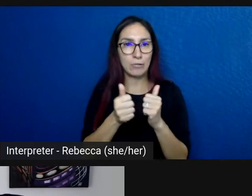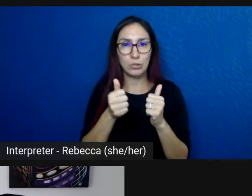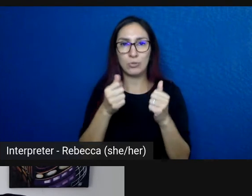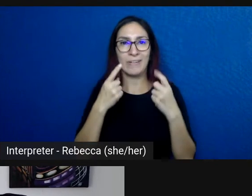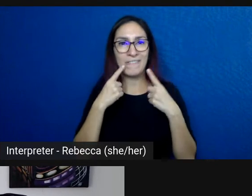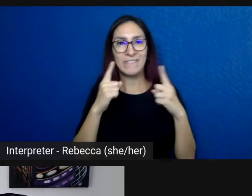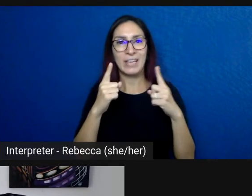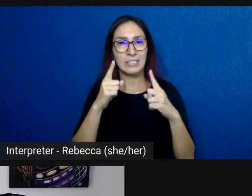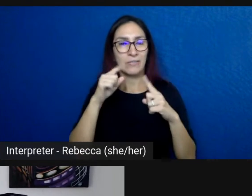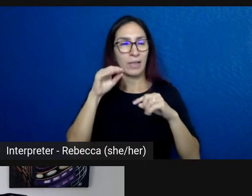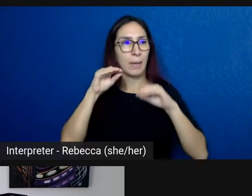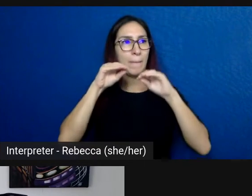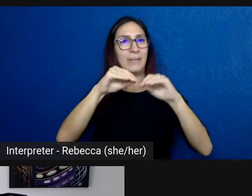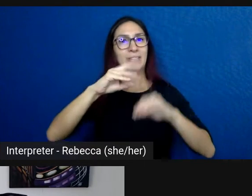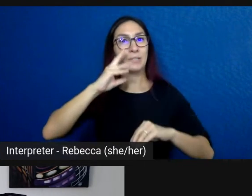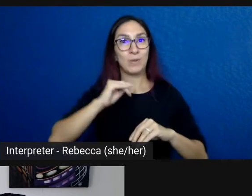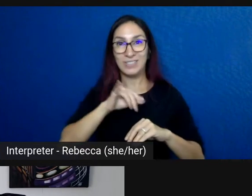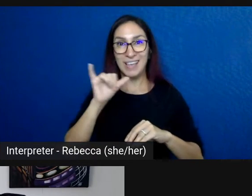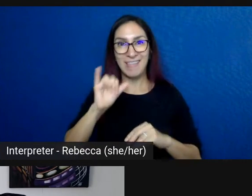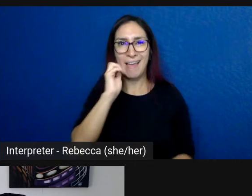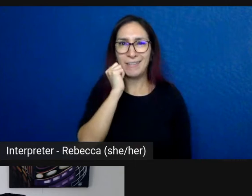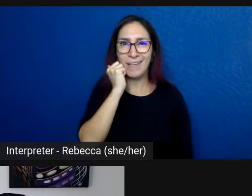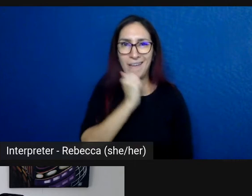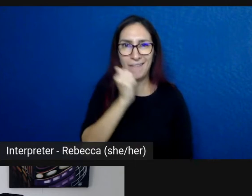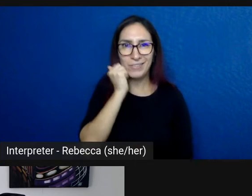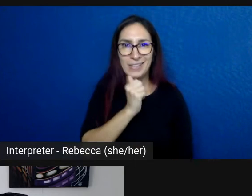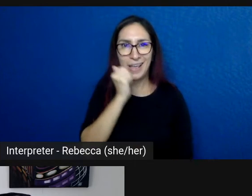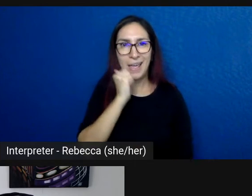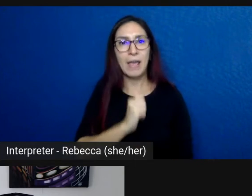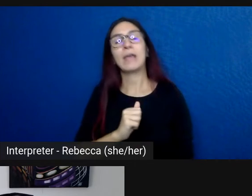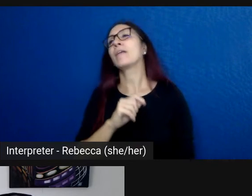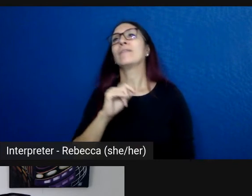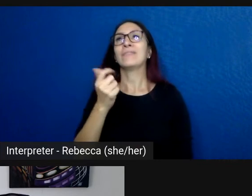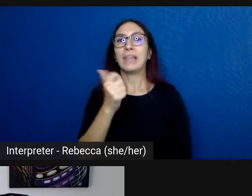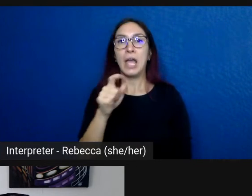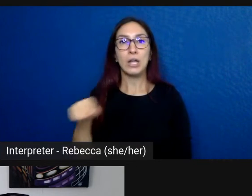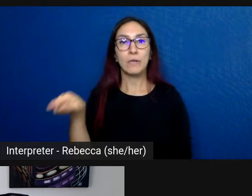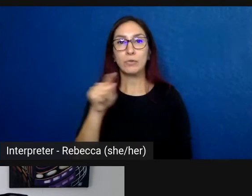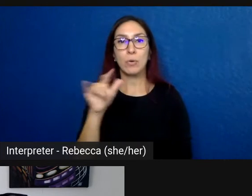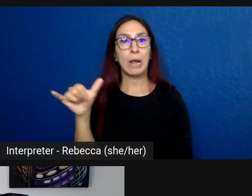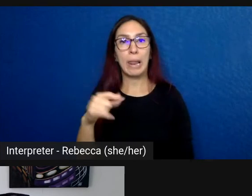like this pretty much every day. If any of you are like me and watching everything that you share